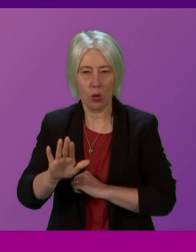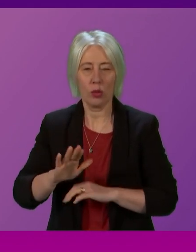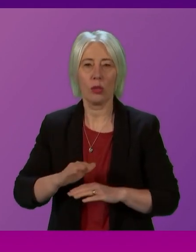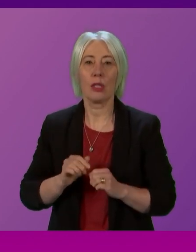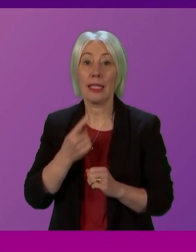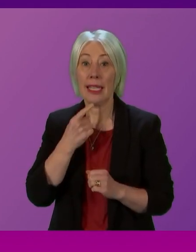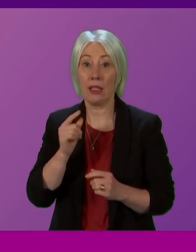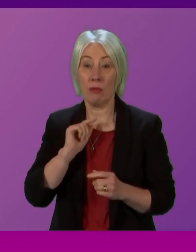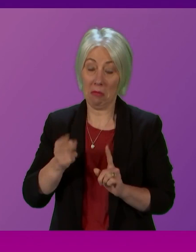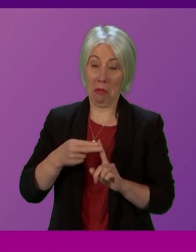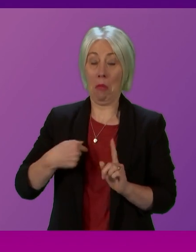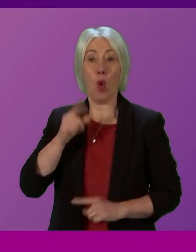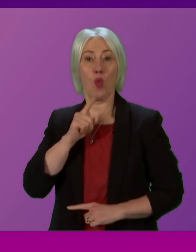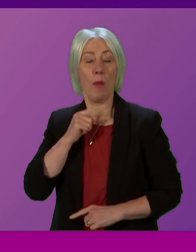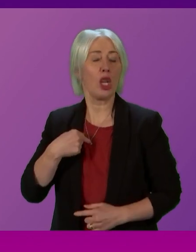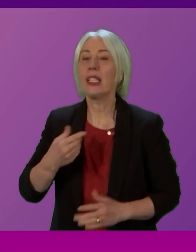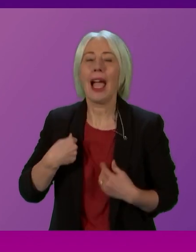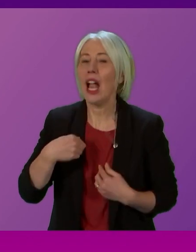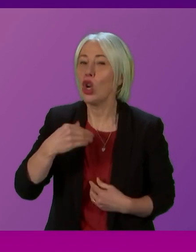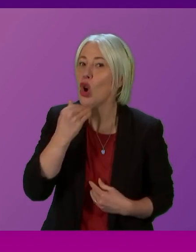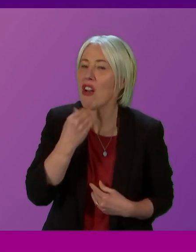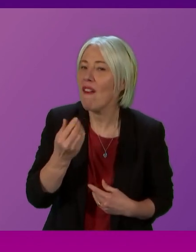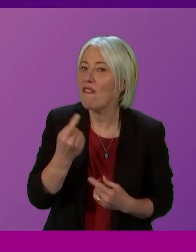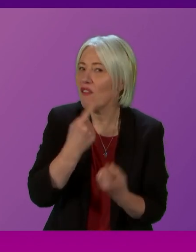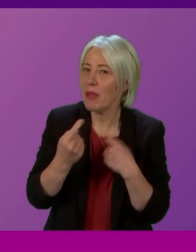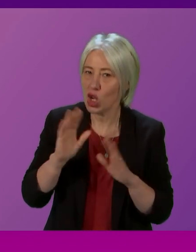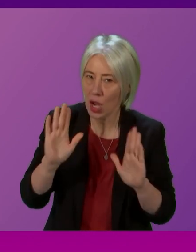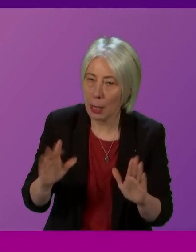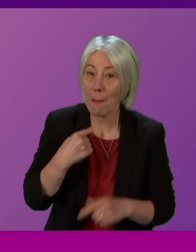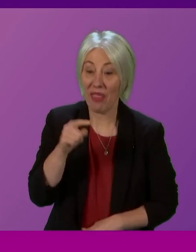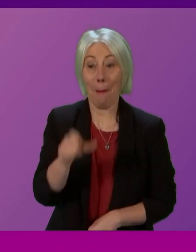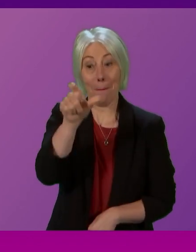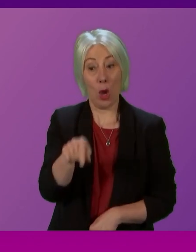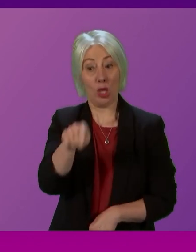be a woman, because I do not have enough information about that, but the individual has been convicted